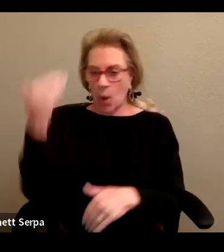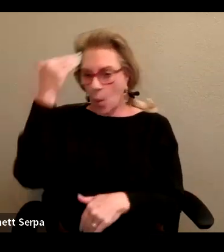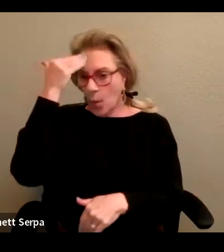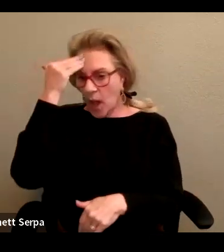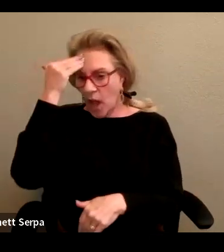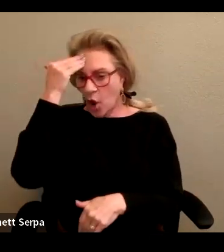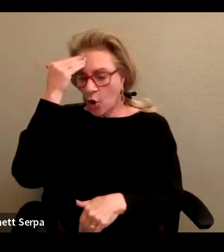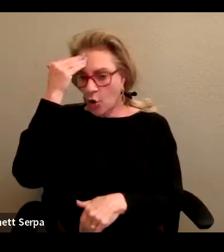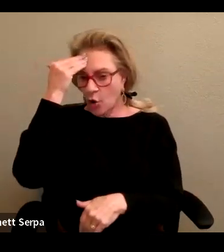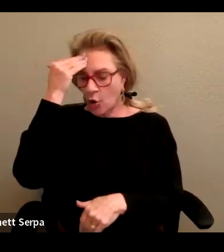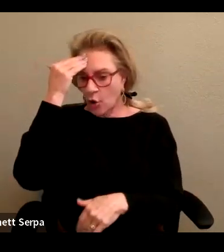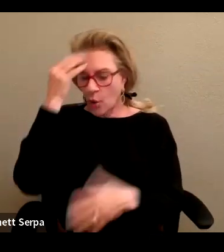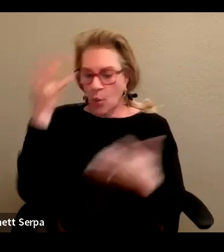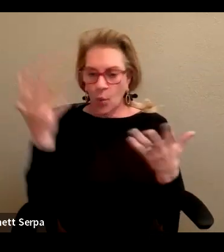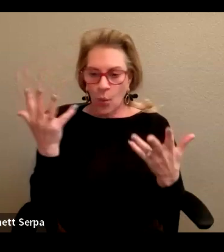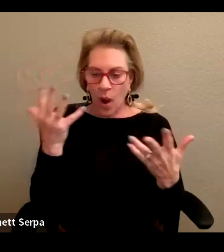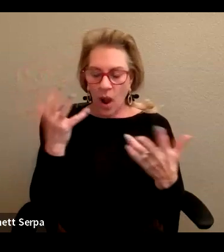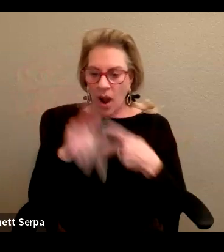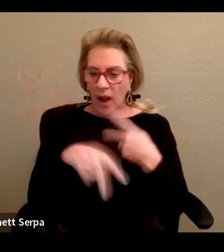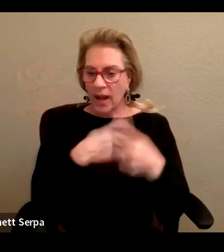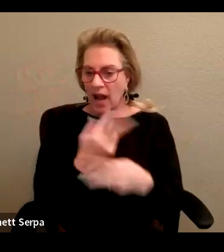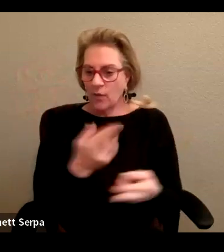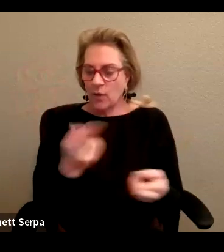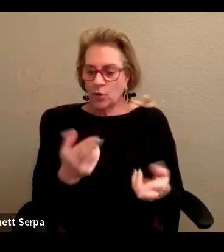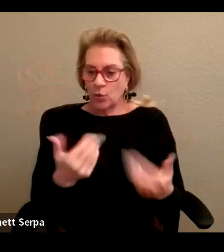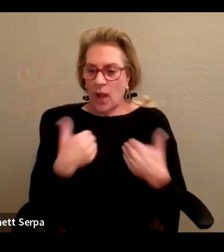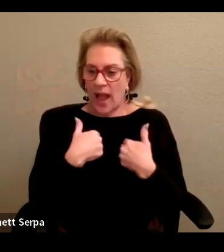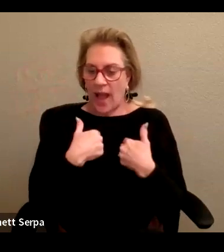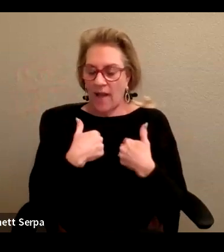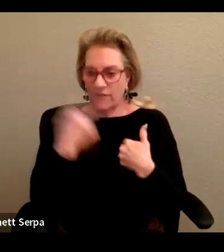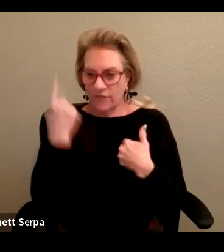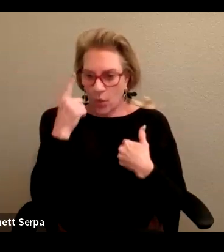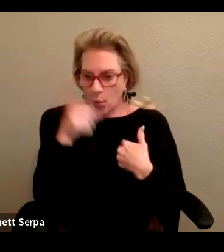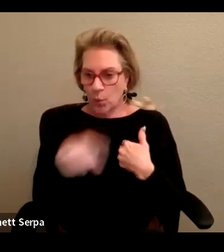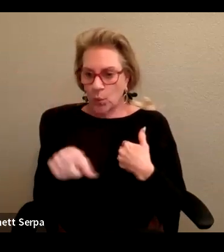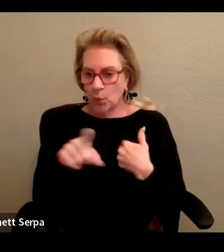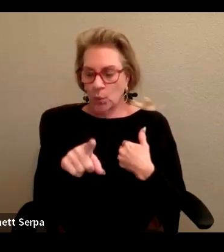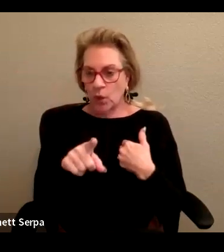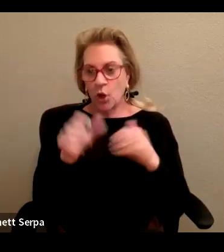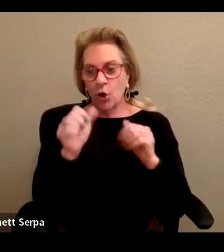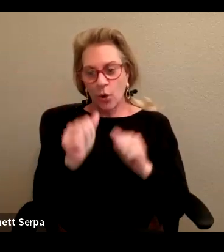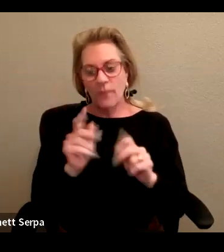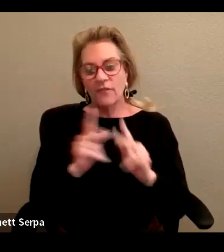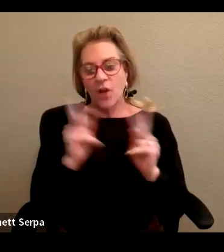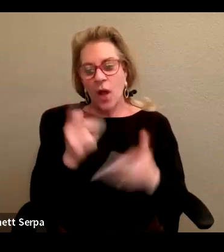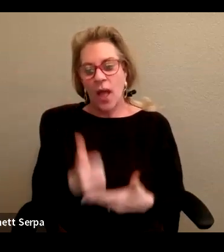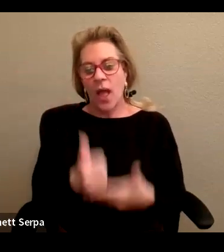yourself about the types of resources that are out there that could be um helpful at any given